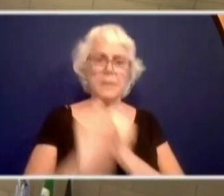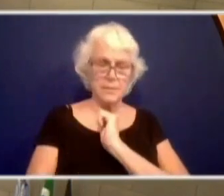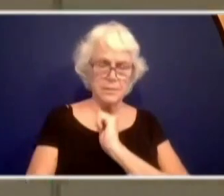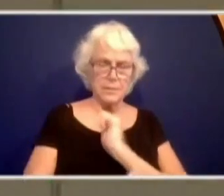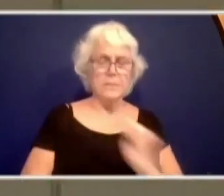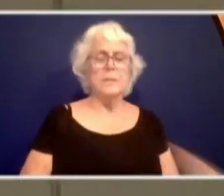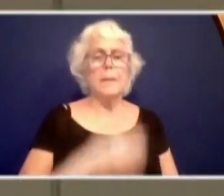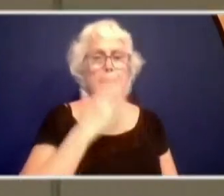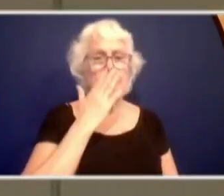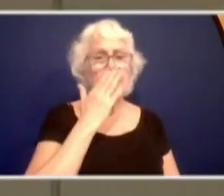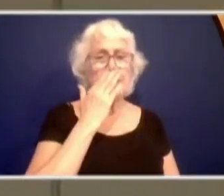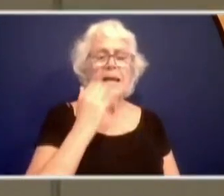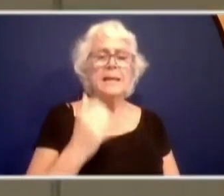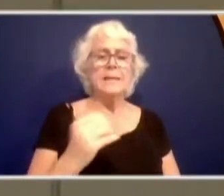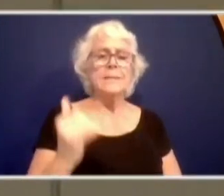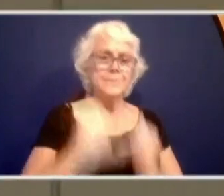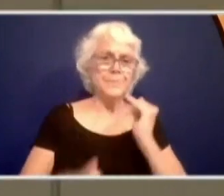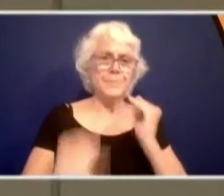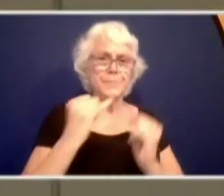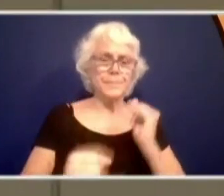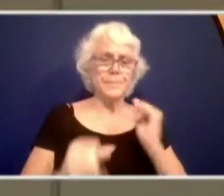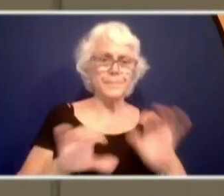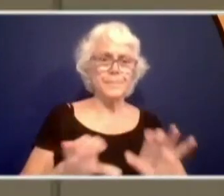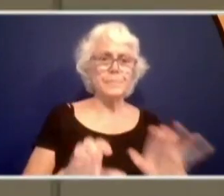The last action item for this evening, yes,